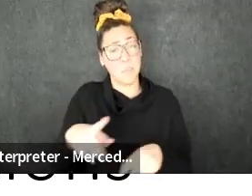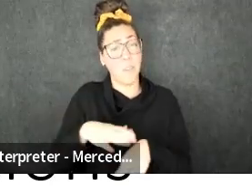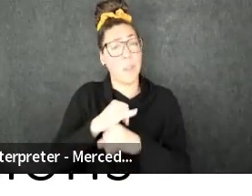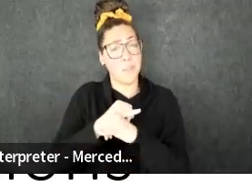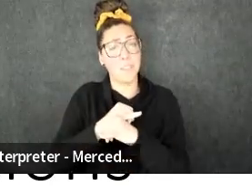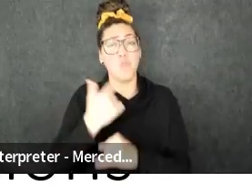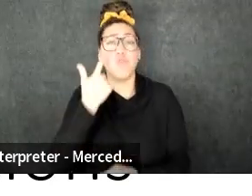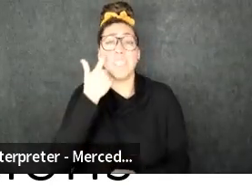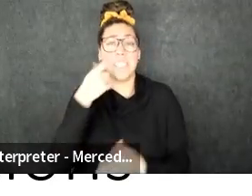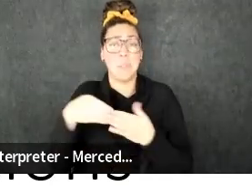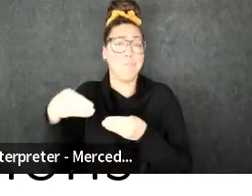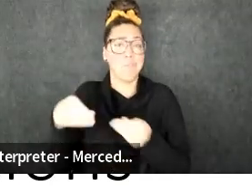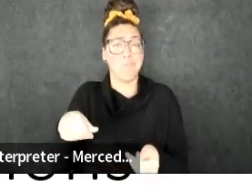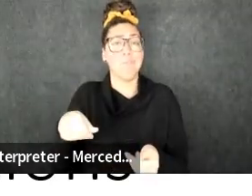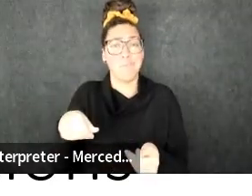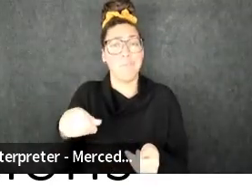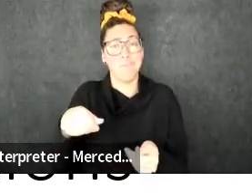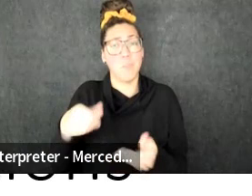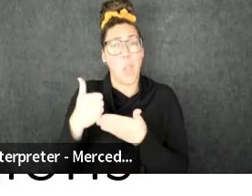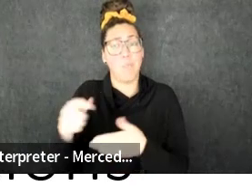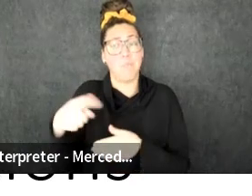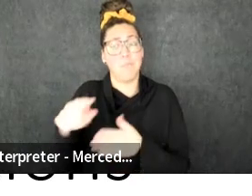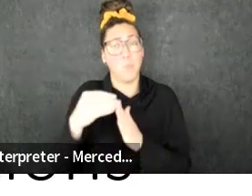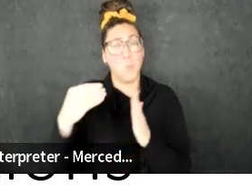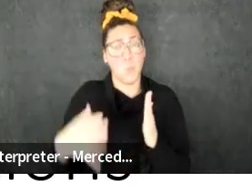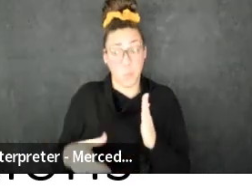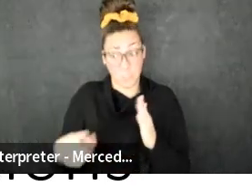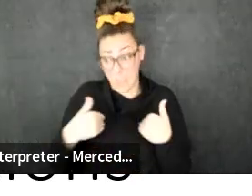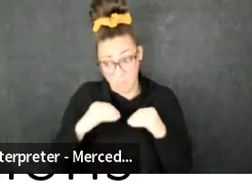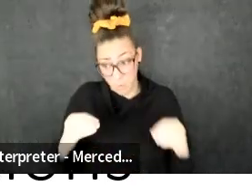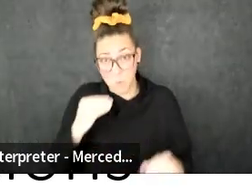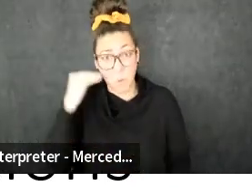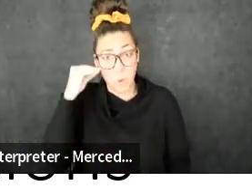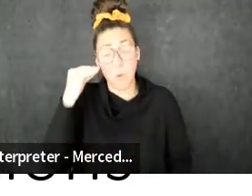funding for that for students who are homeless or housing insecure.